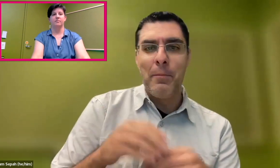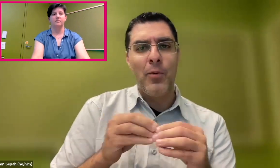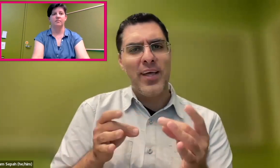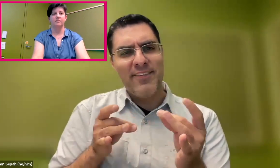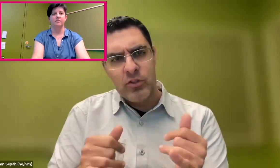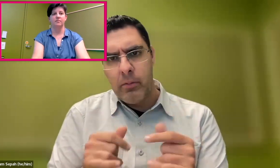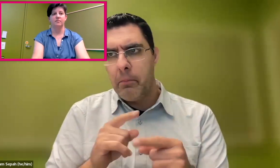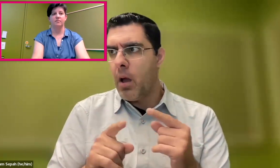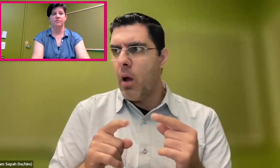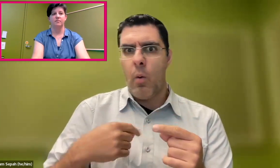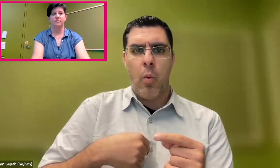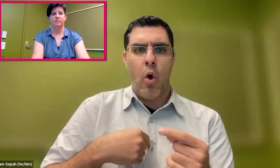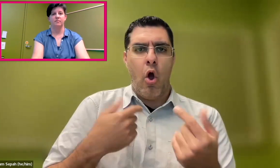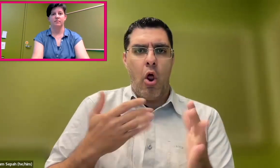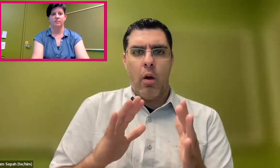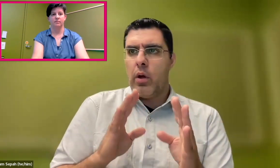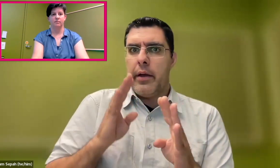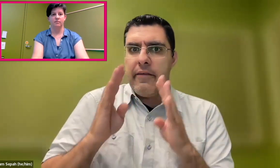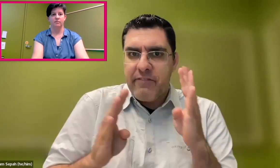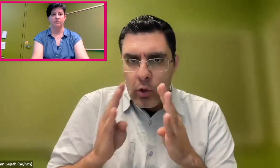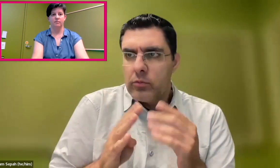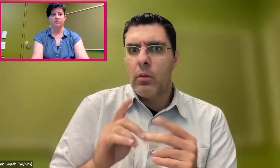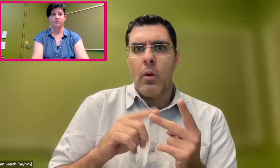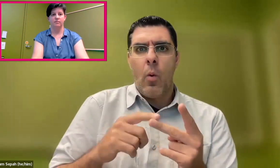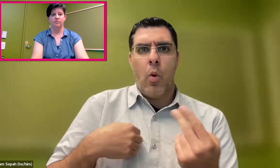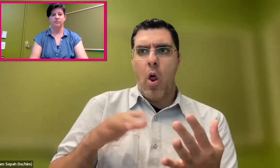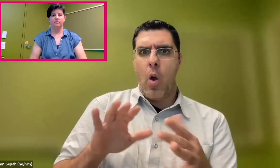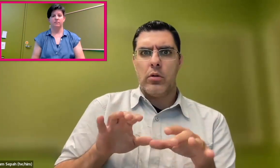Yes, it's gotten better, easier, more efficient, less expensive.